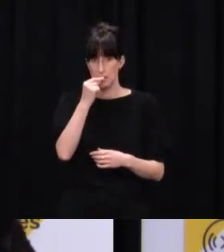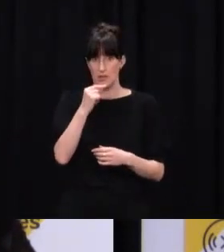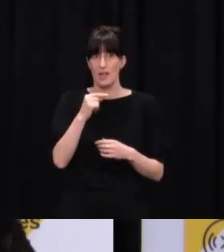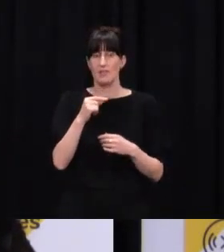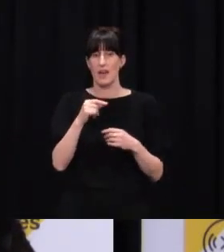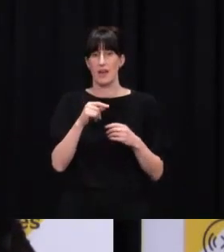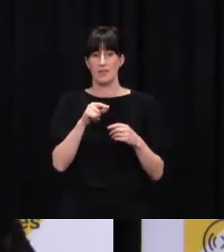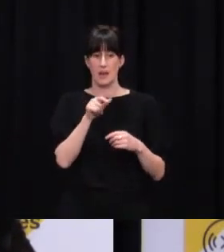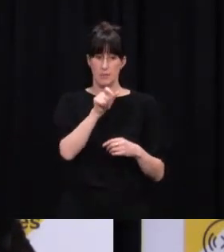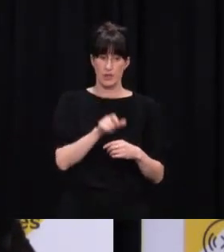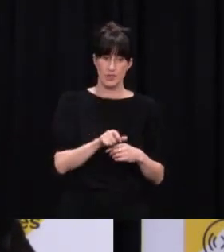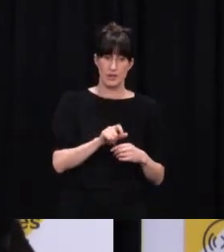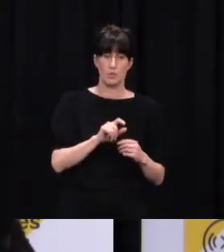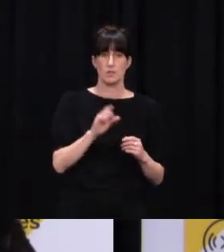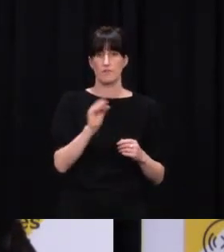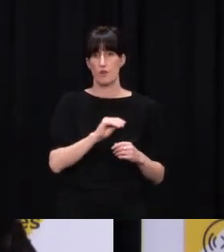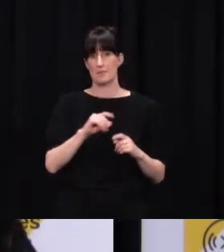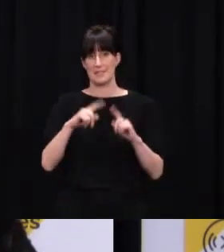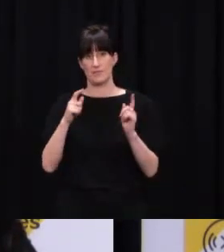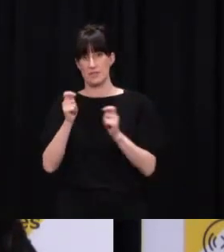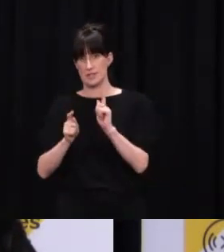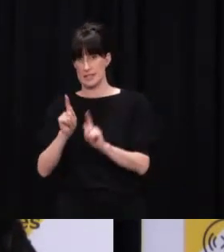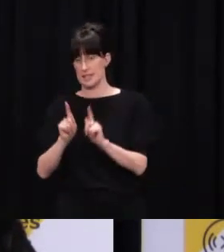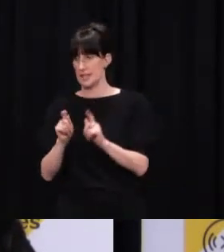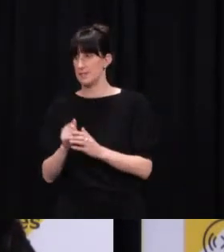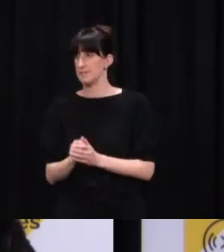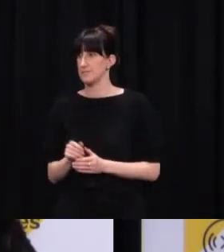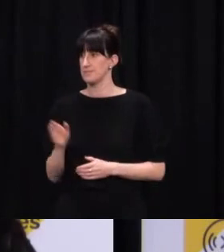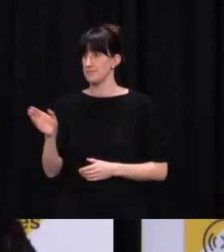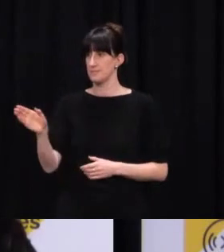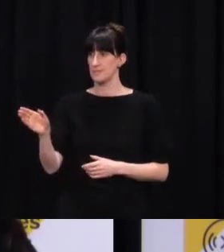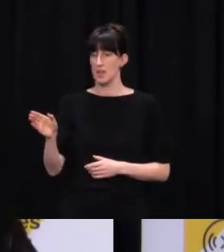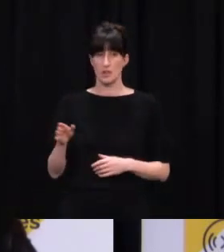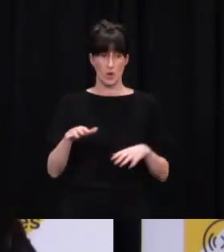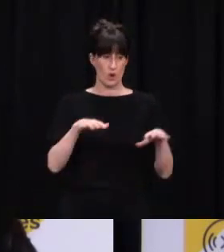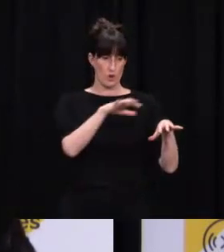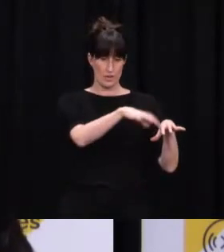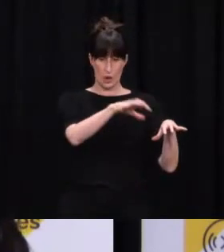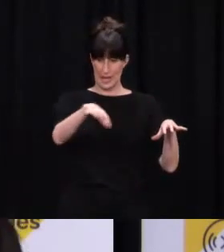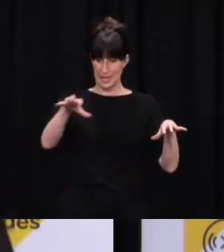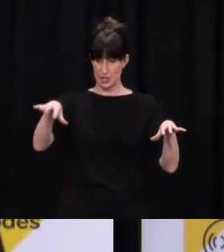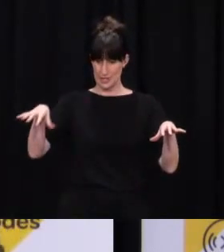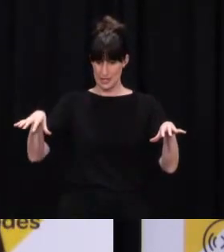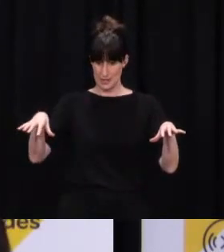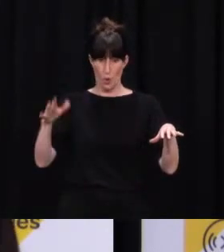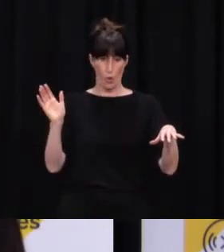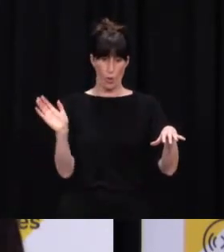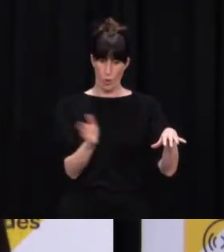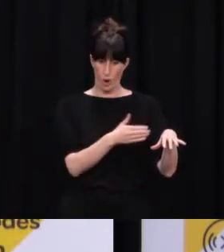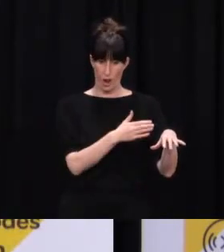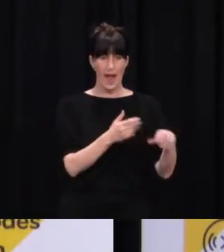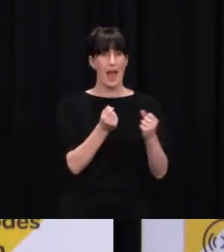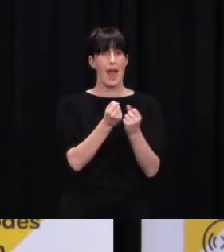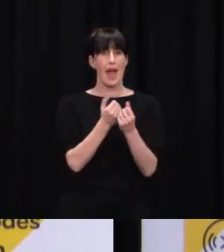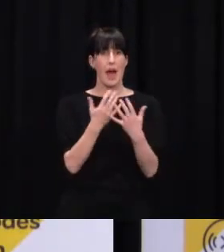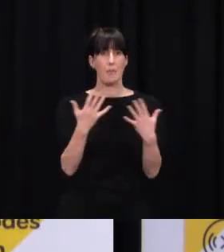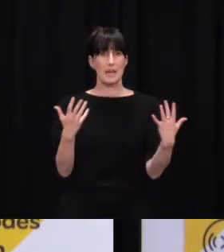those larger hospitality sites but we'll go and check for you